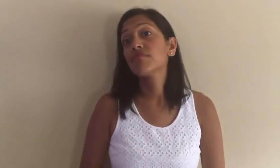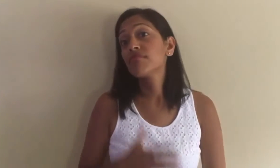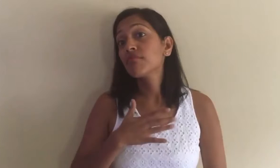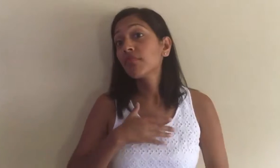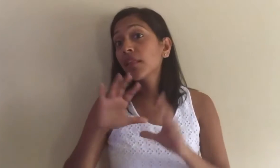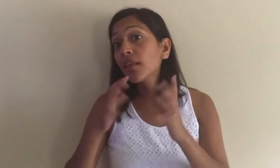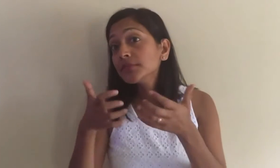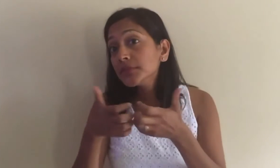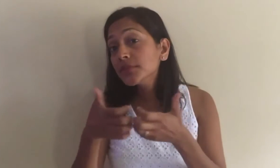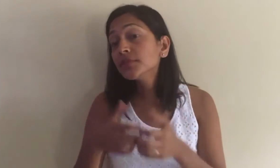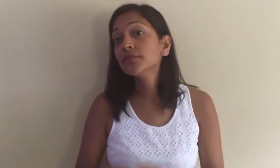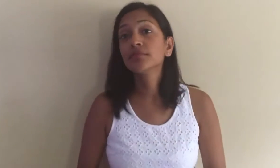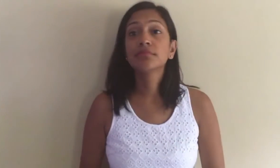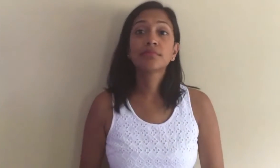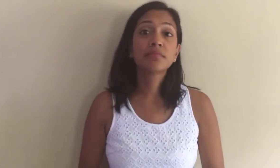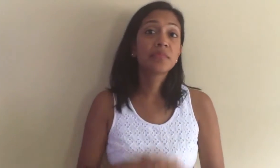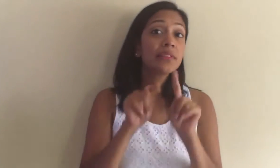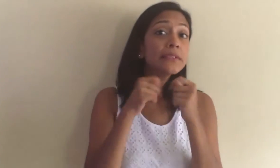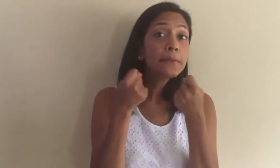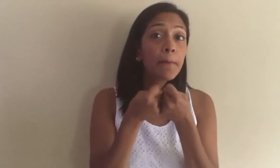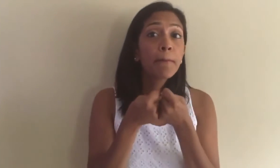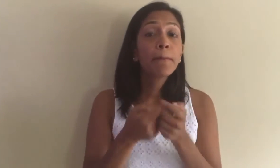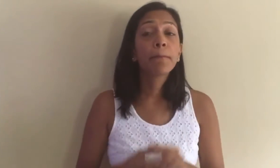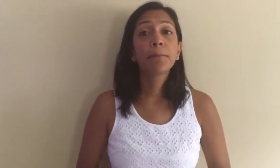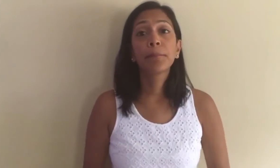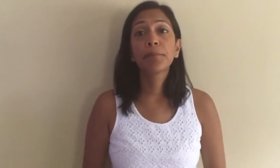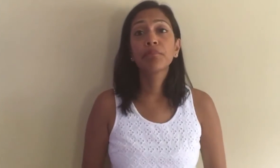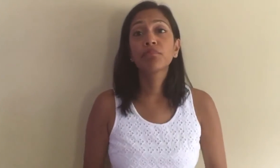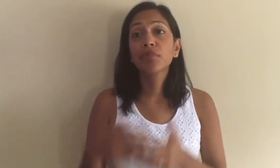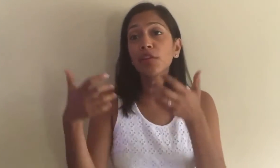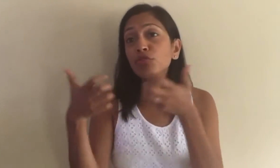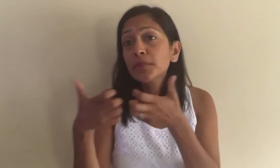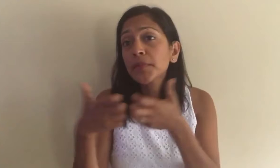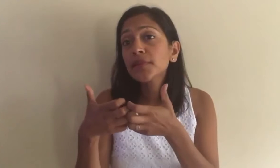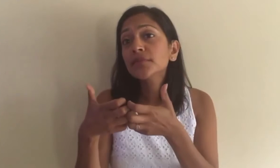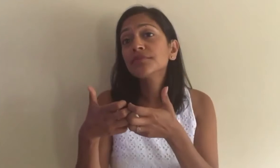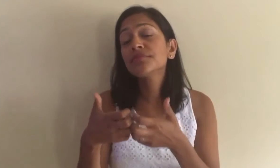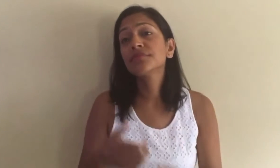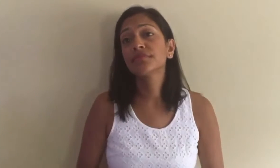my classmates and teammates, my roommates,